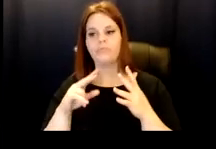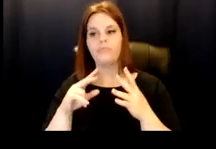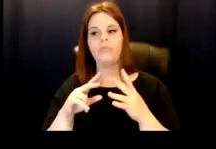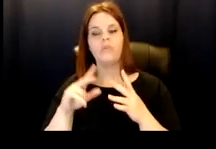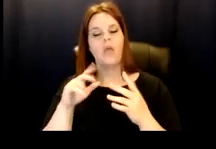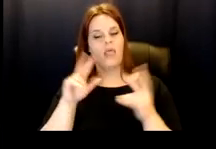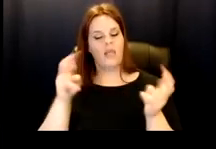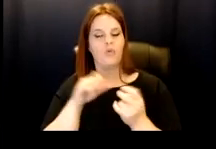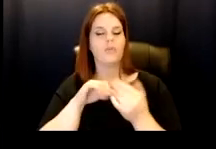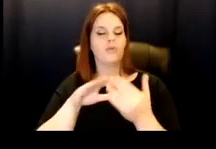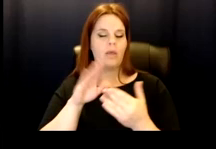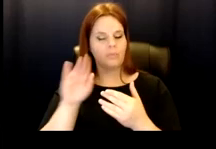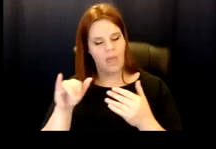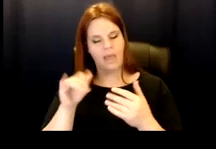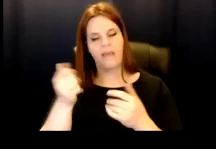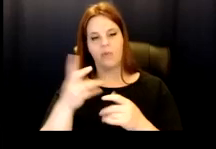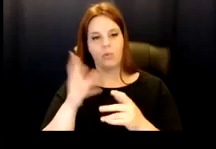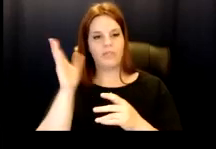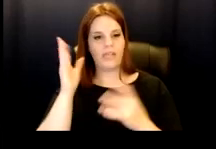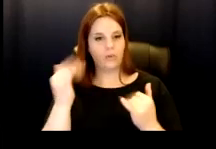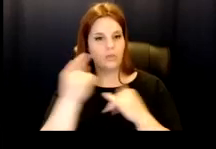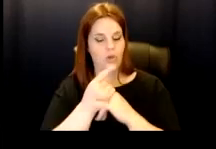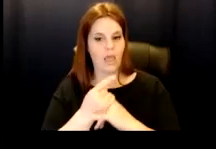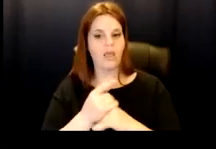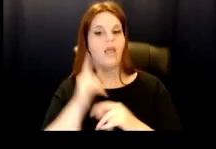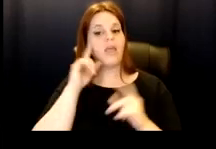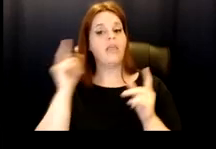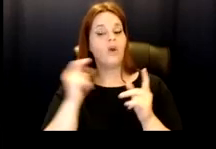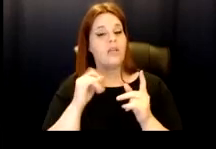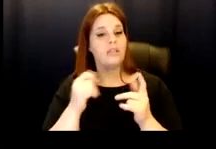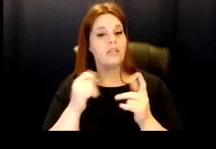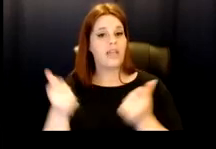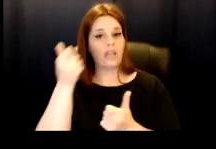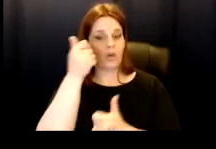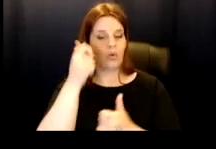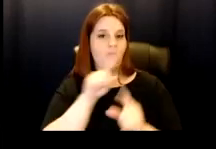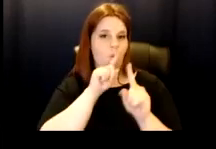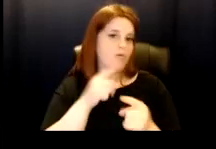a few of our presenters today. The series of Executive Orders are issued on the subject,